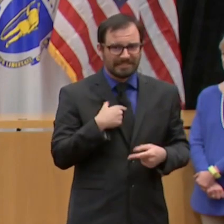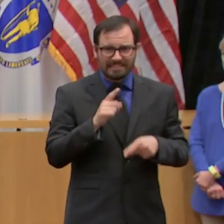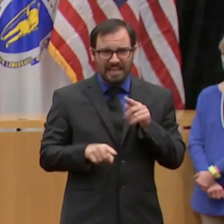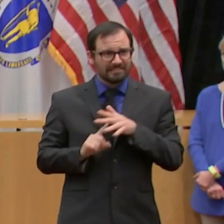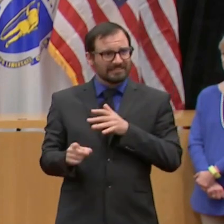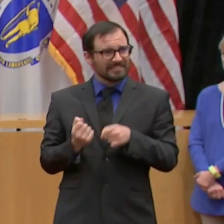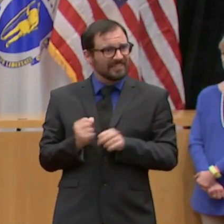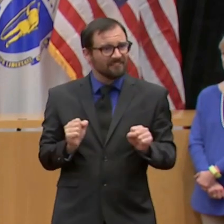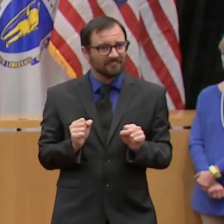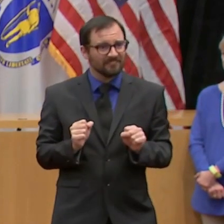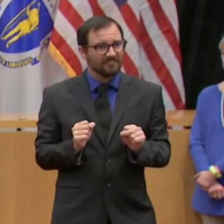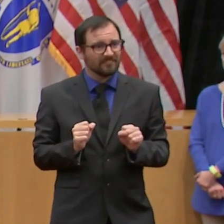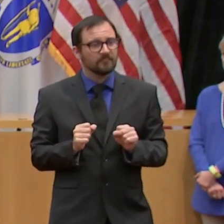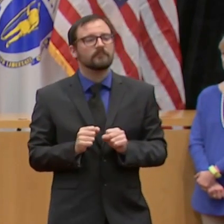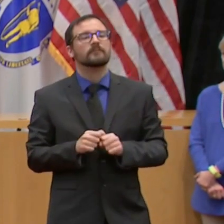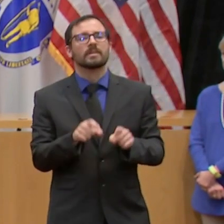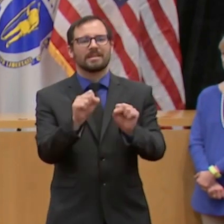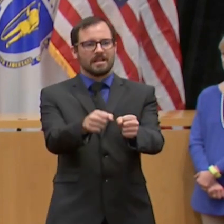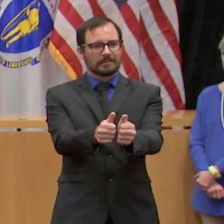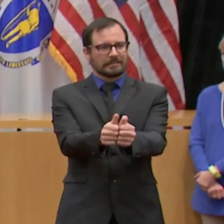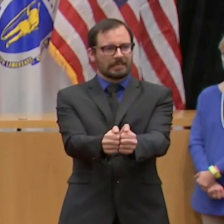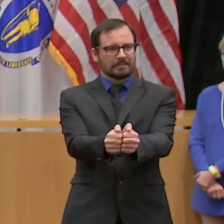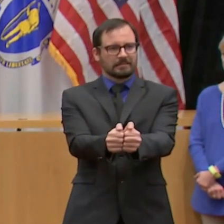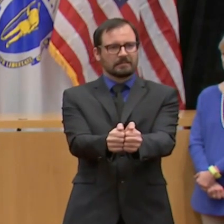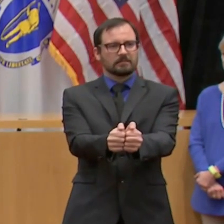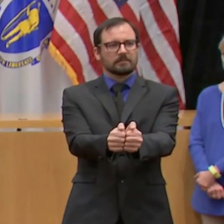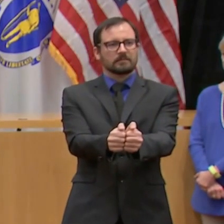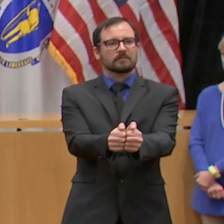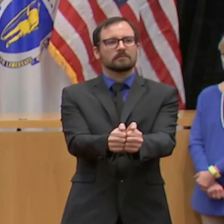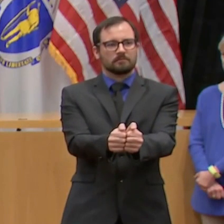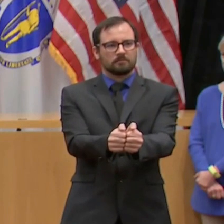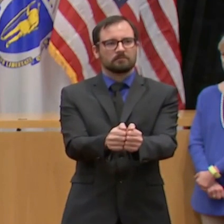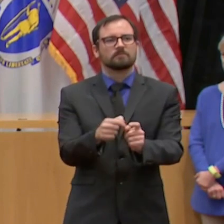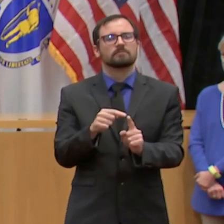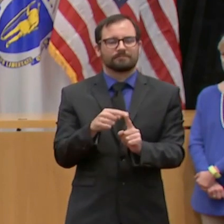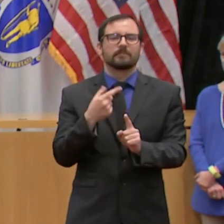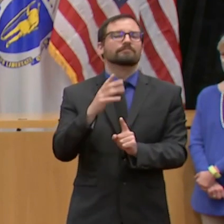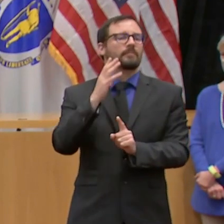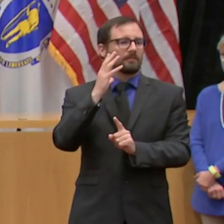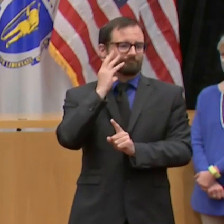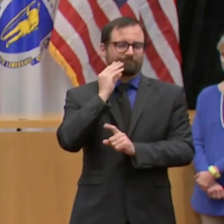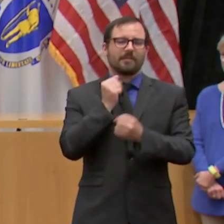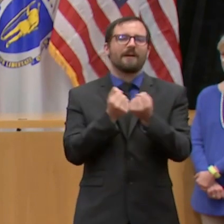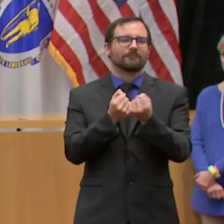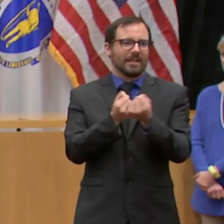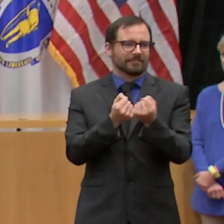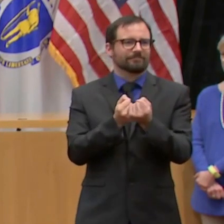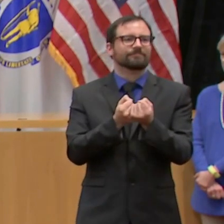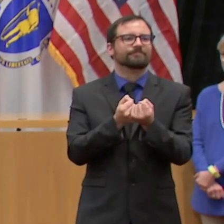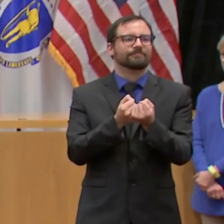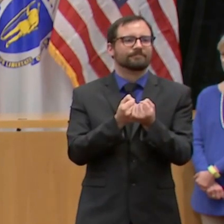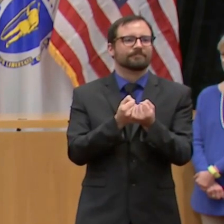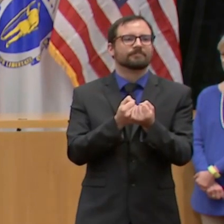IF YOU CANNOT SAFELY CALL OR NOT ARE NOT COMFORTABLE DOING SO, YOU CAN INSTANT MESSAGE